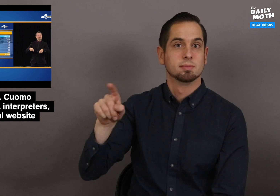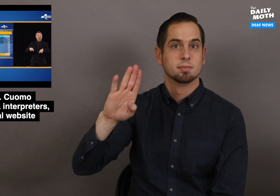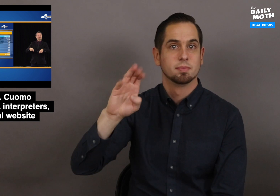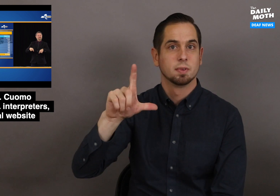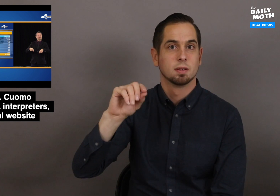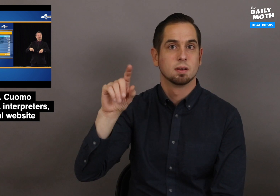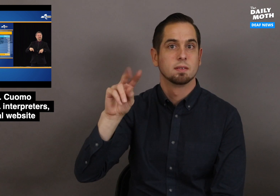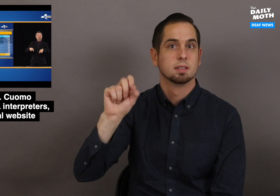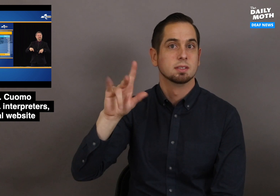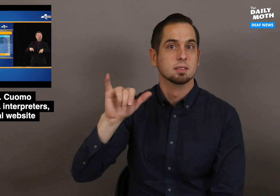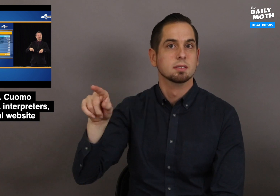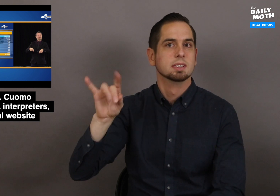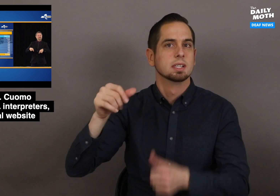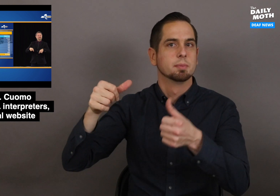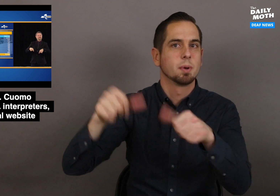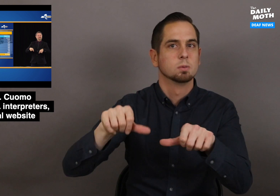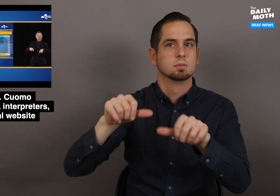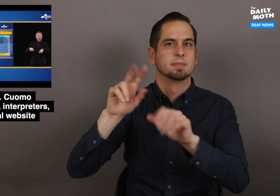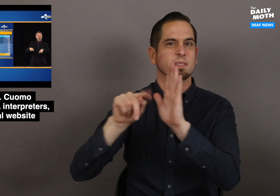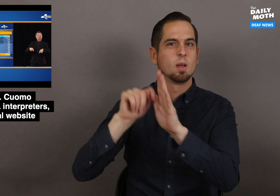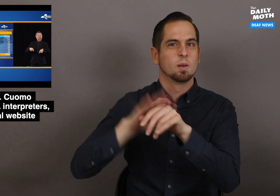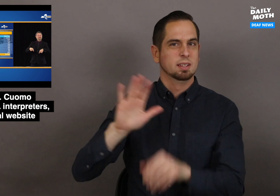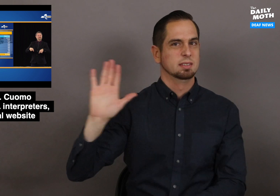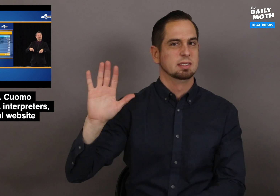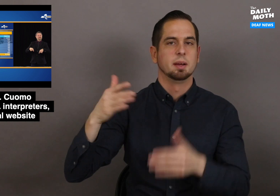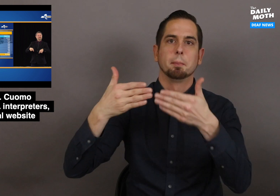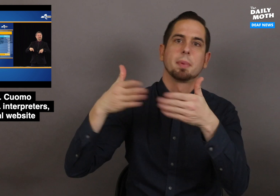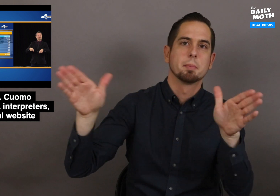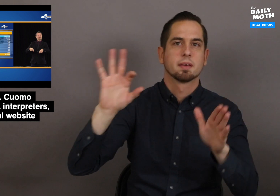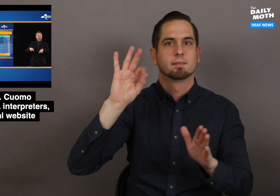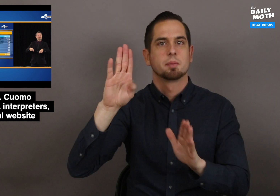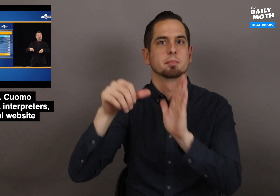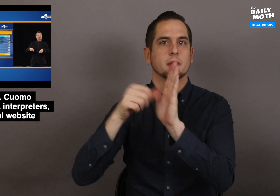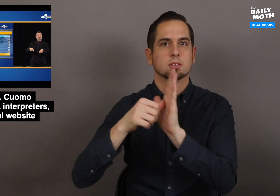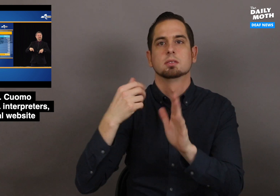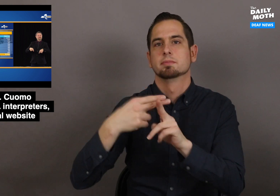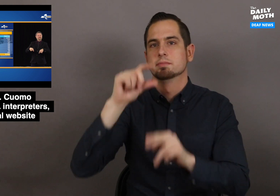Belozovsky posted a video on his public Facebook page